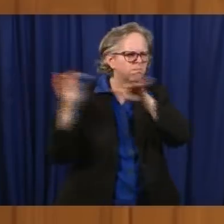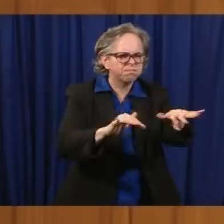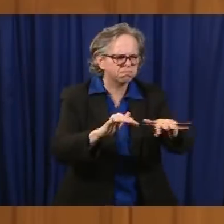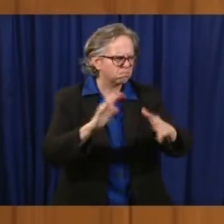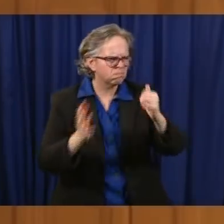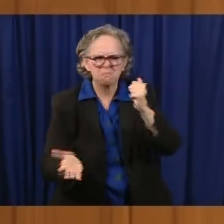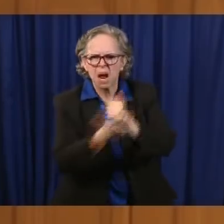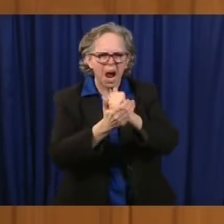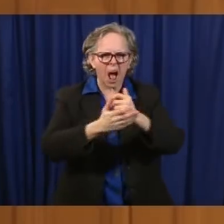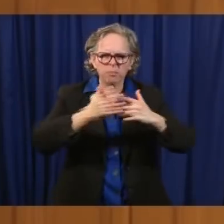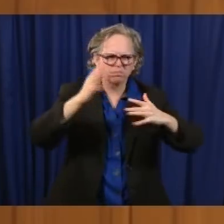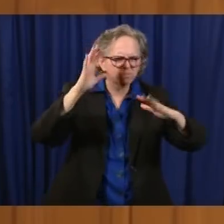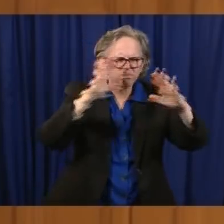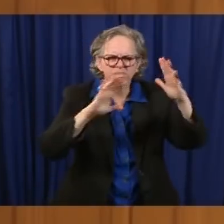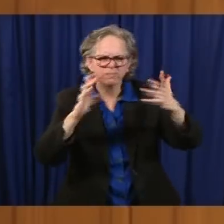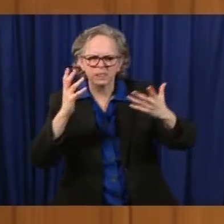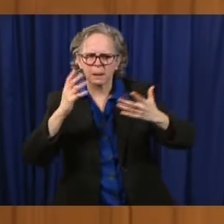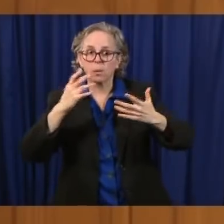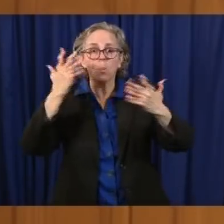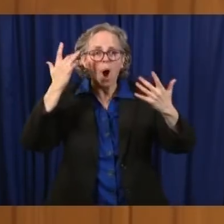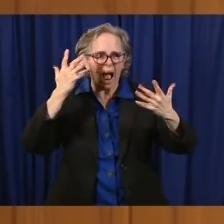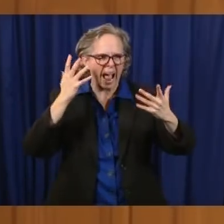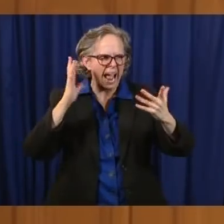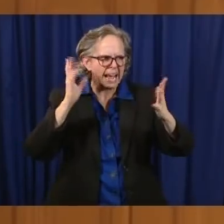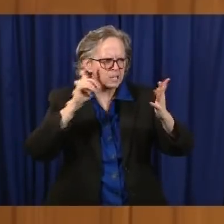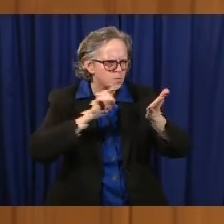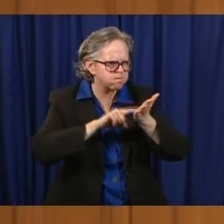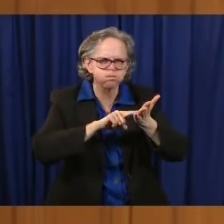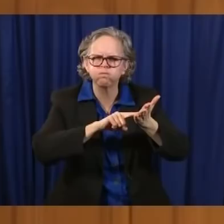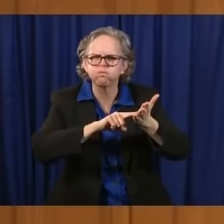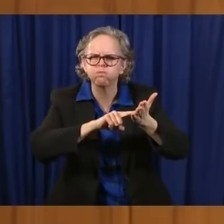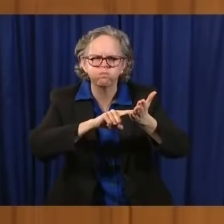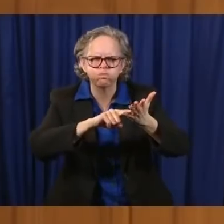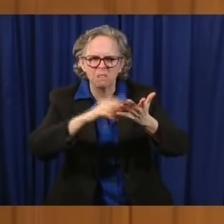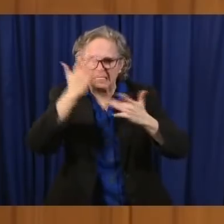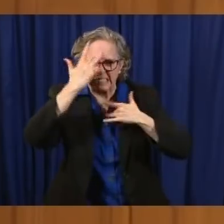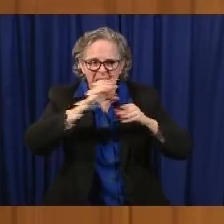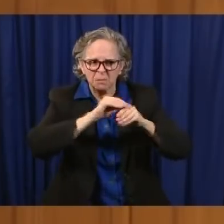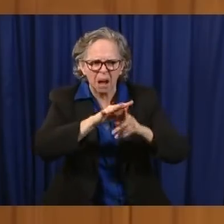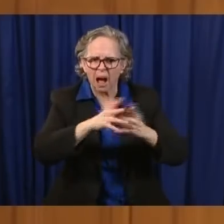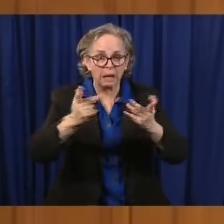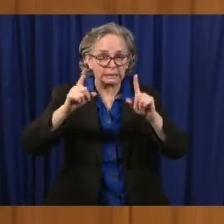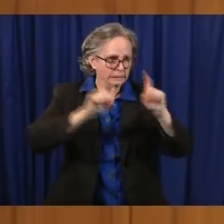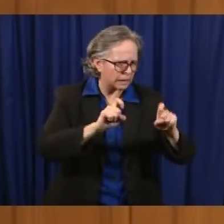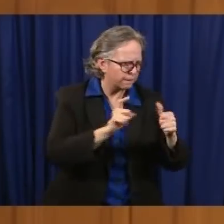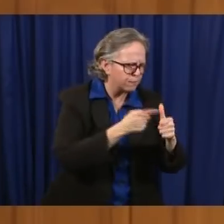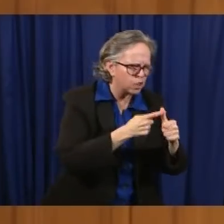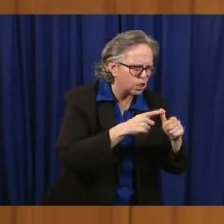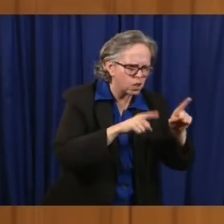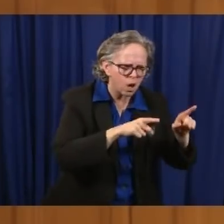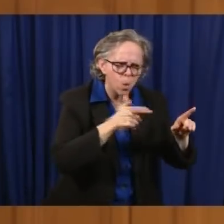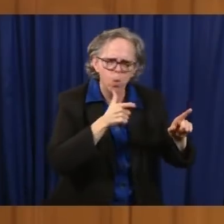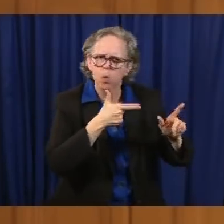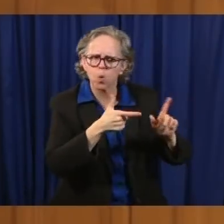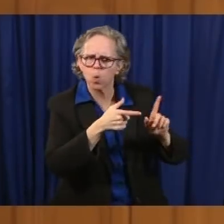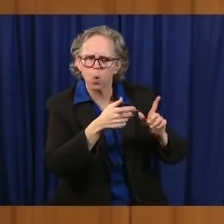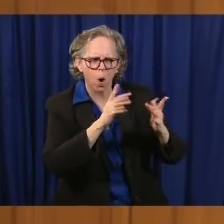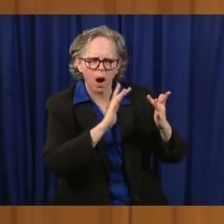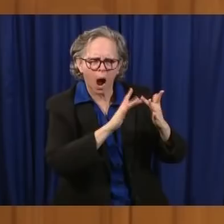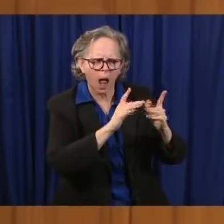A HIGH RISK AREA LIKE THIS, THE LOCAL HEALTH DEPARTMENTS WORK ALONGSIDE THOSE FACILITIES TO DO THAT VERY BASIC DISEASE